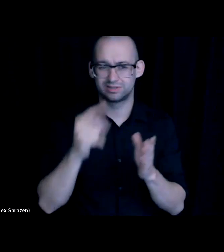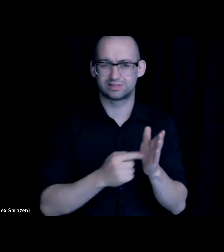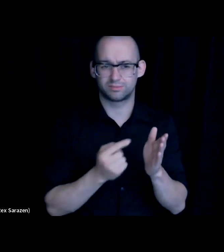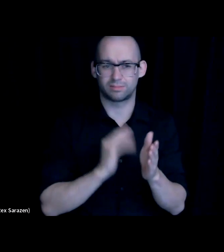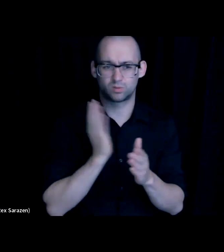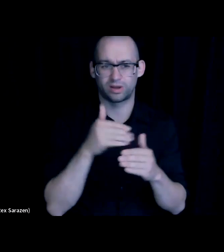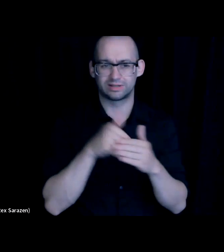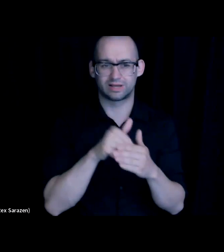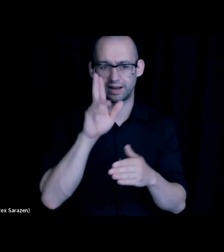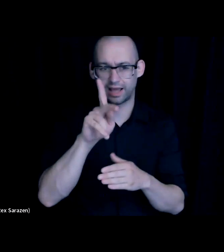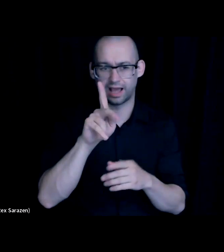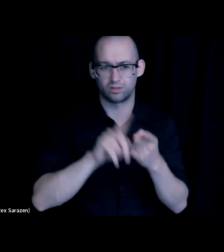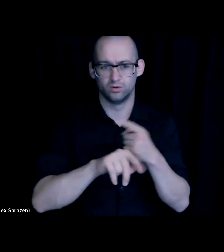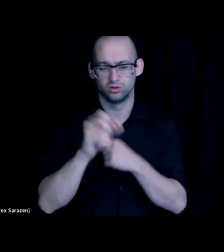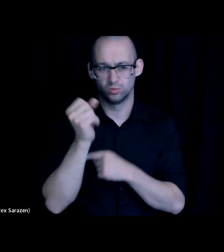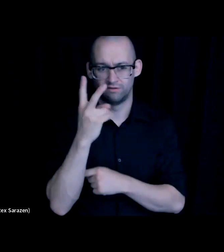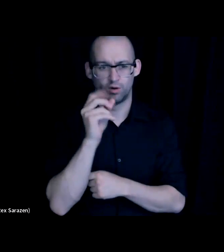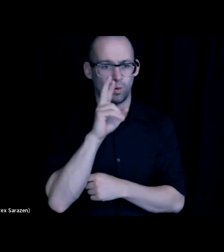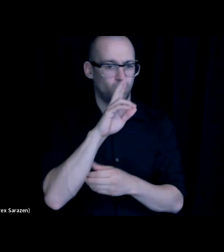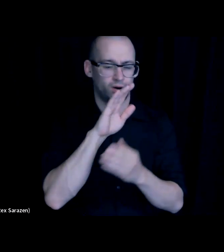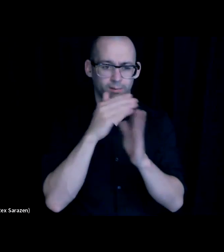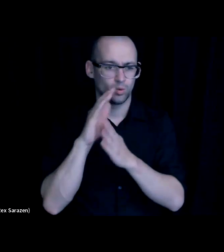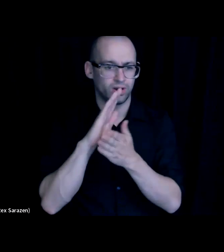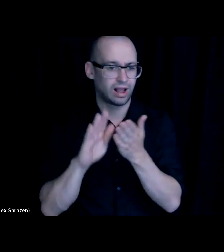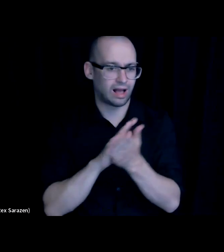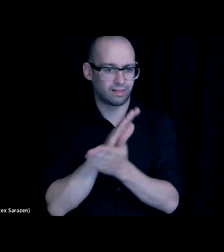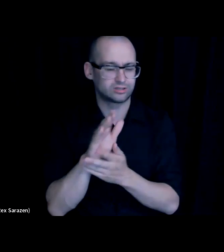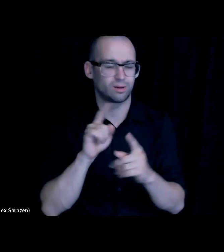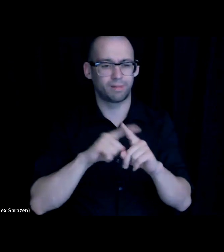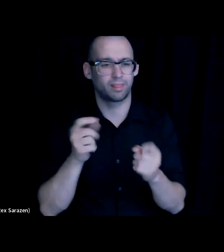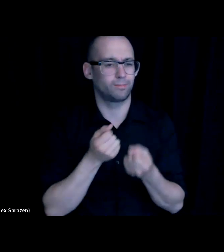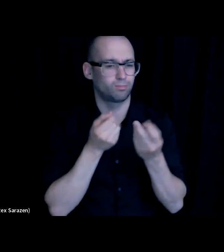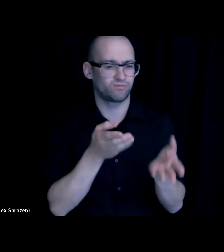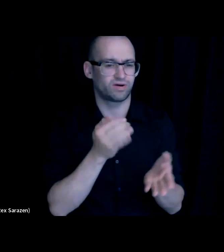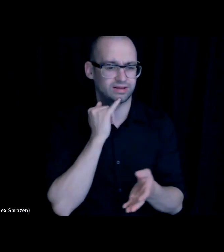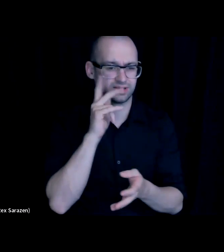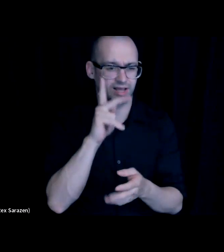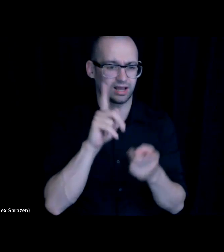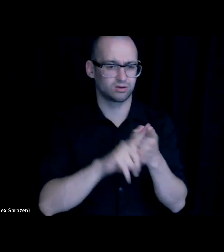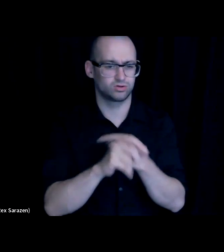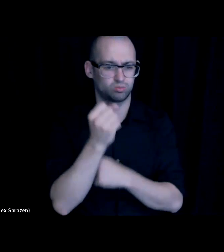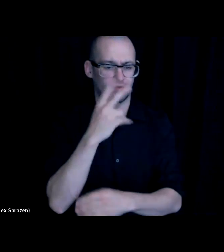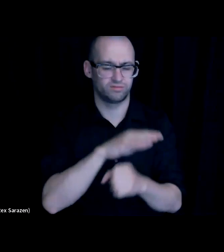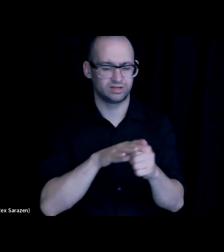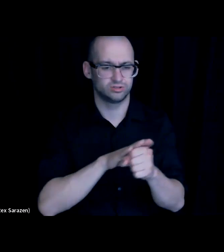at a community college district, but the providers are K. 12 districts, local educational agencies,